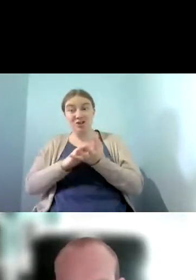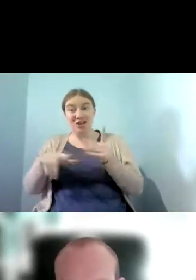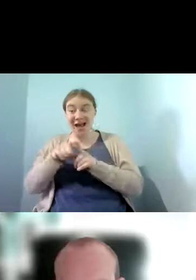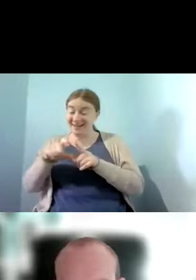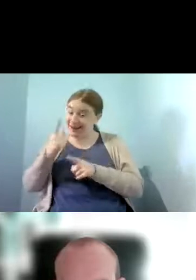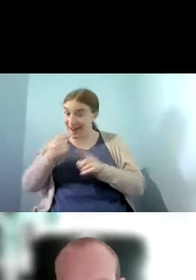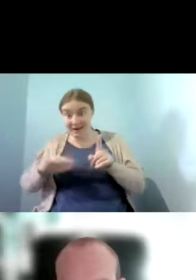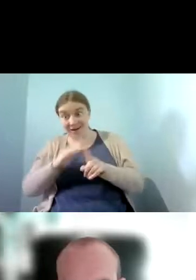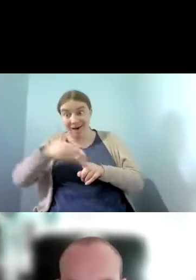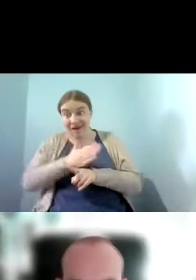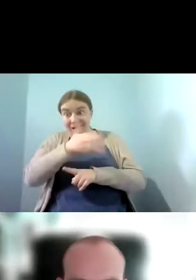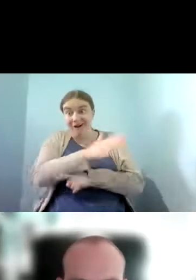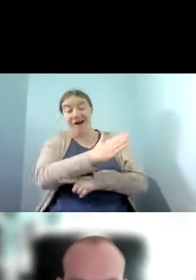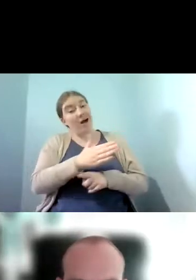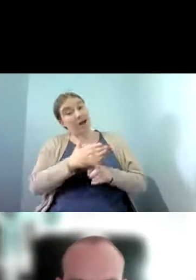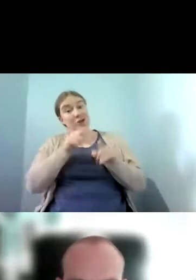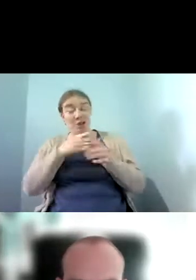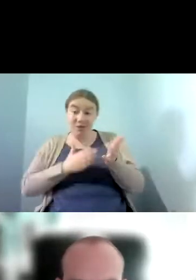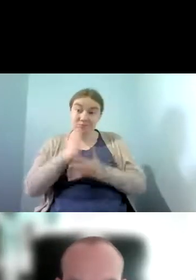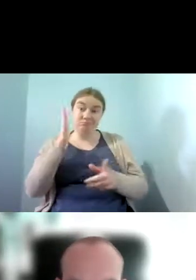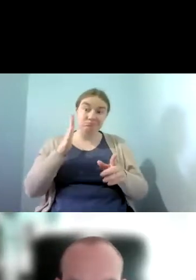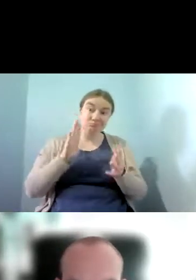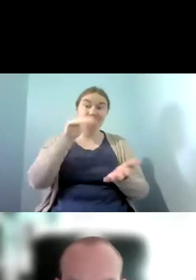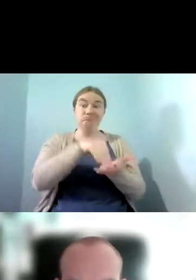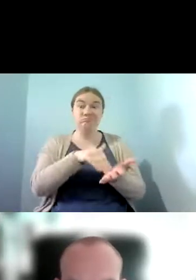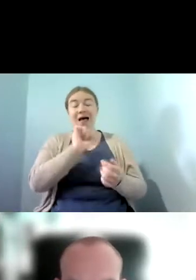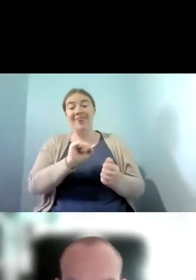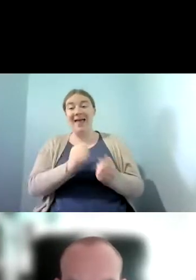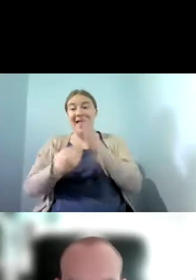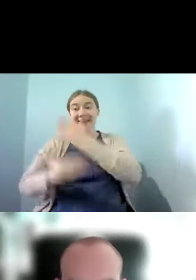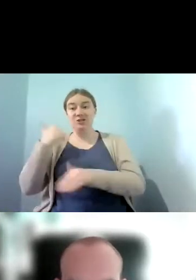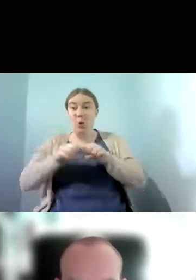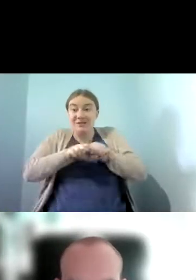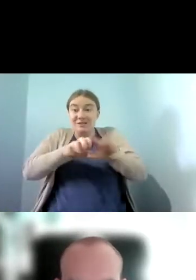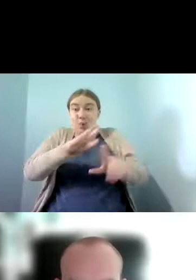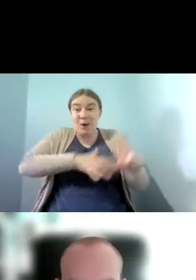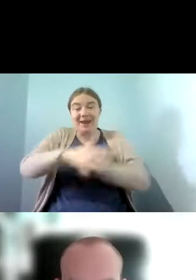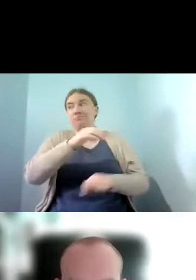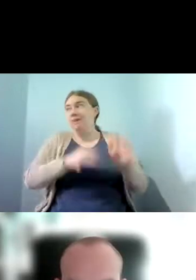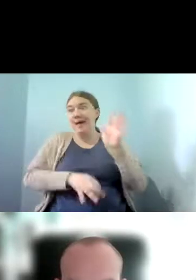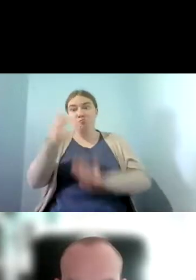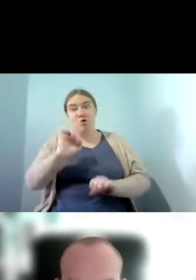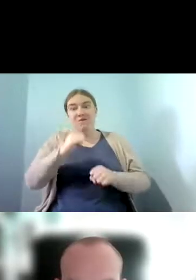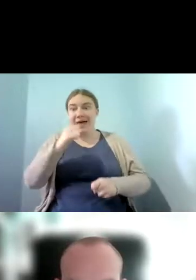to their historic spawning habitats where they'll have a better chance at reproducing this fish pass will also benefit